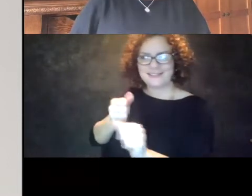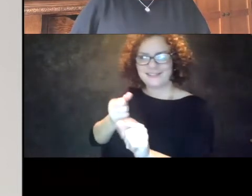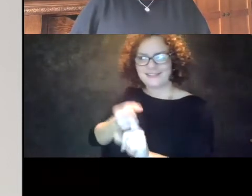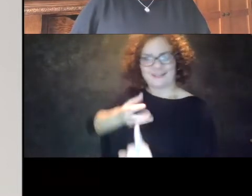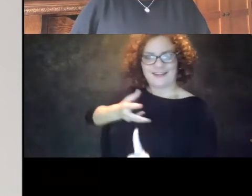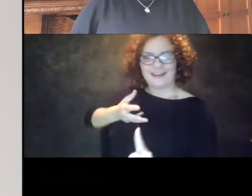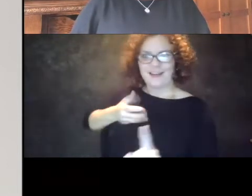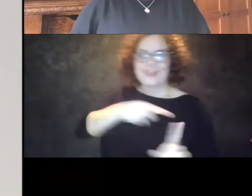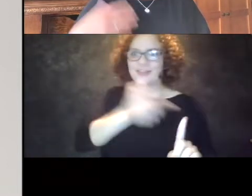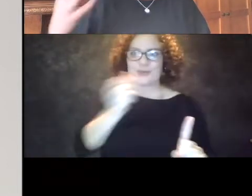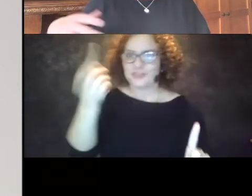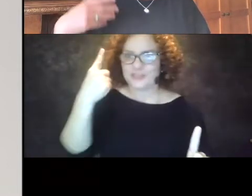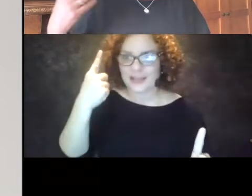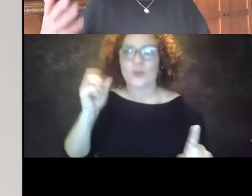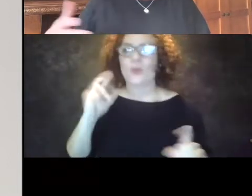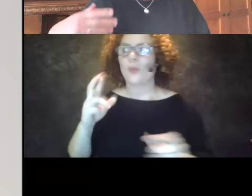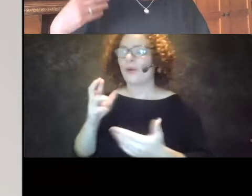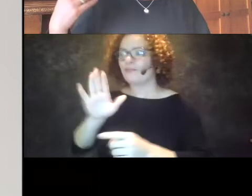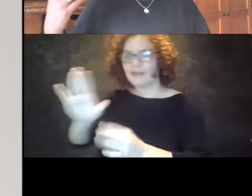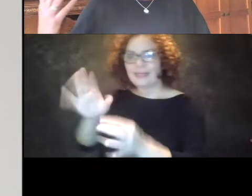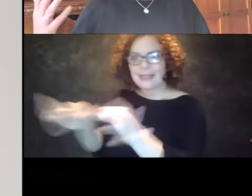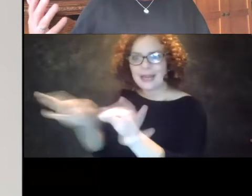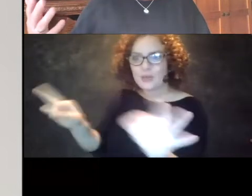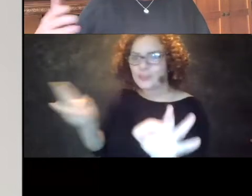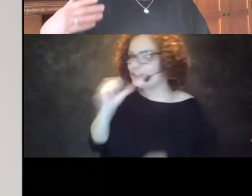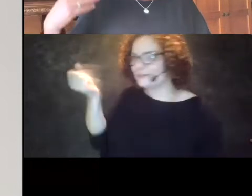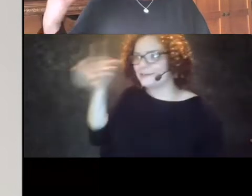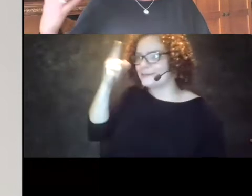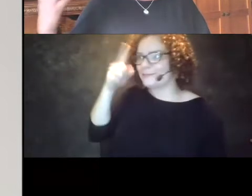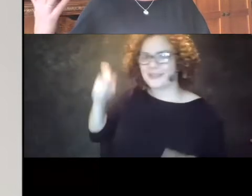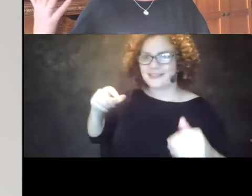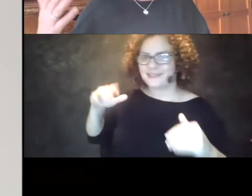language that's used, because they don't have, they haven't developed the concepts to understand